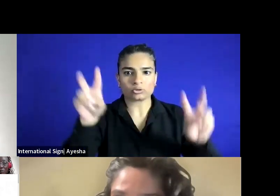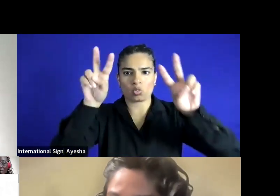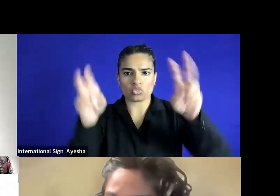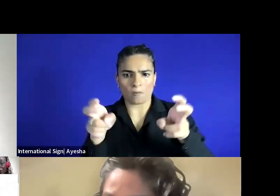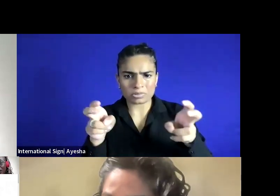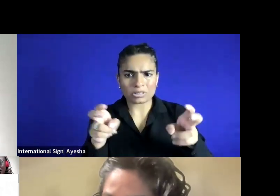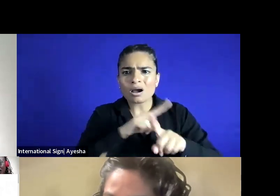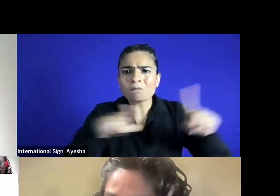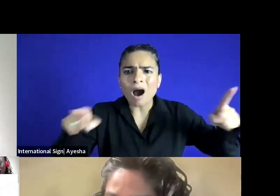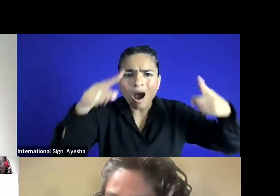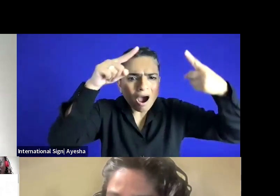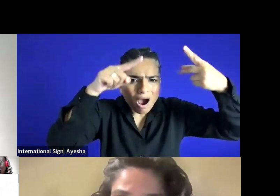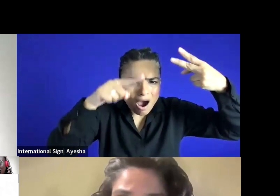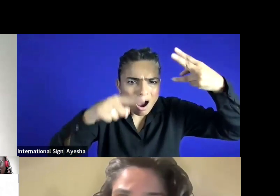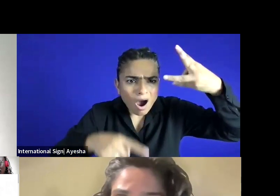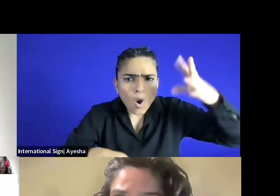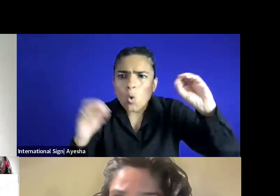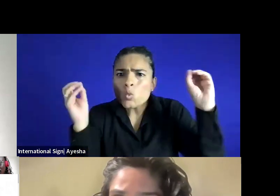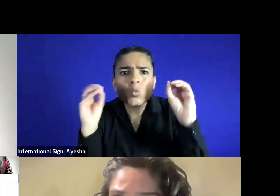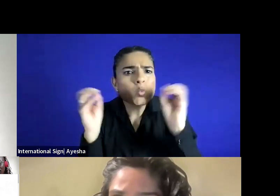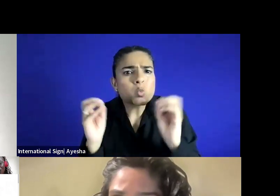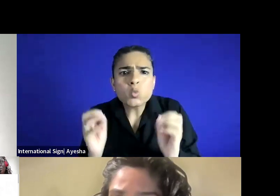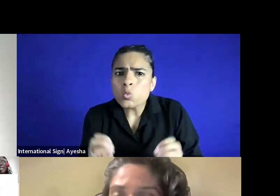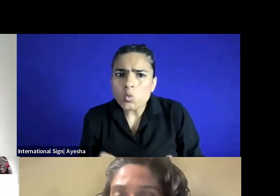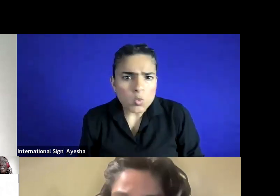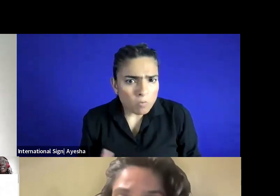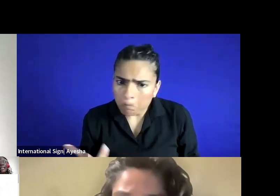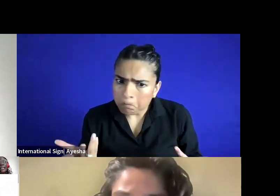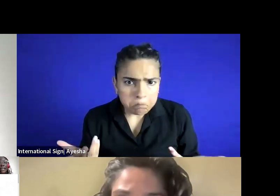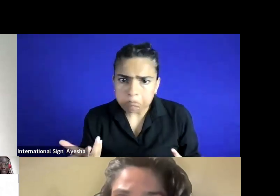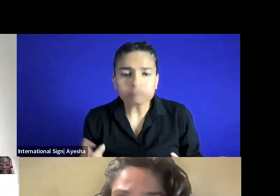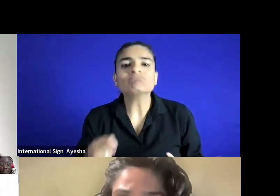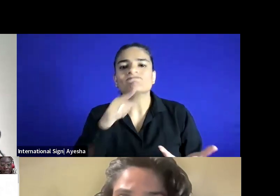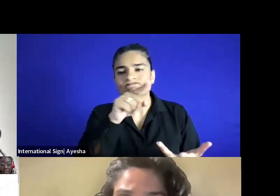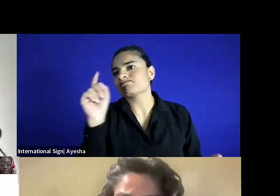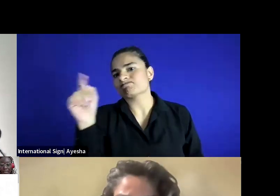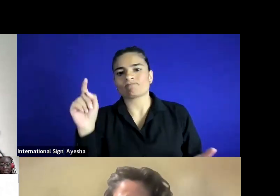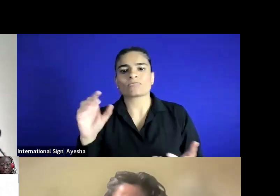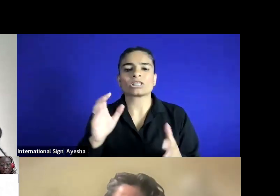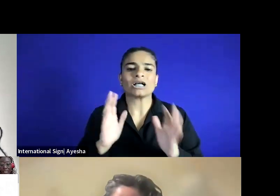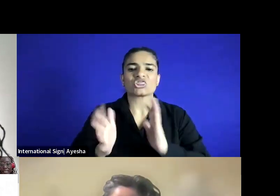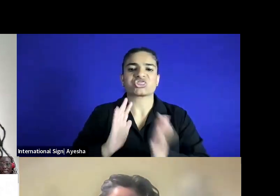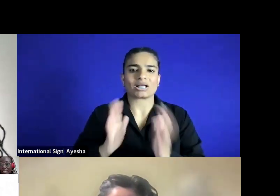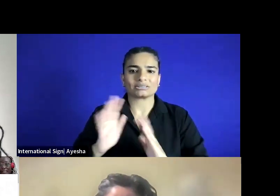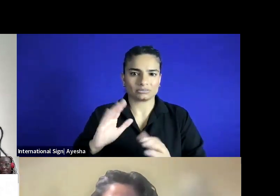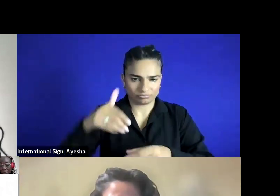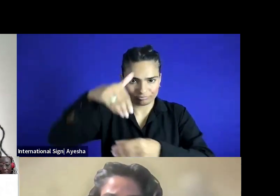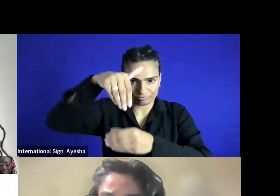What you can do is that you can use the chat function. So let's say resourcing, let's use that as an example.